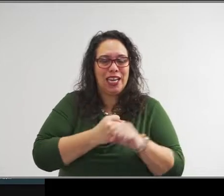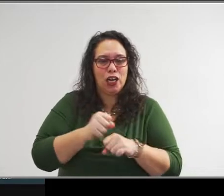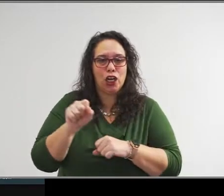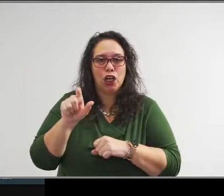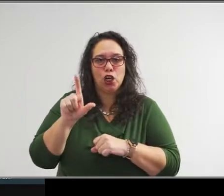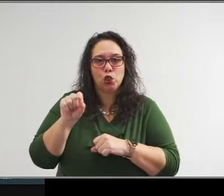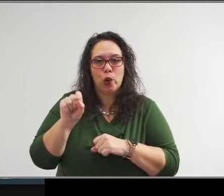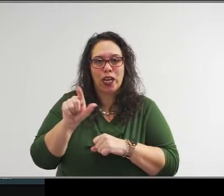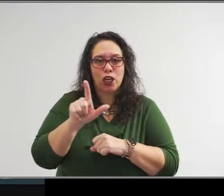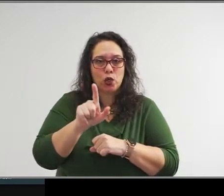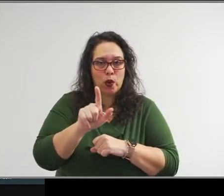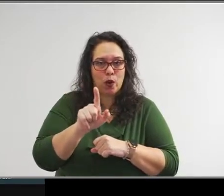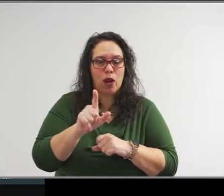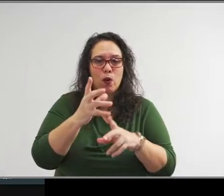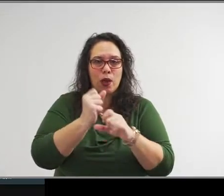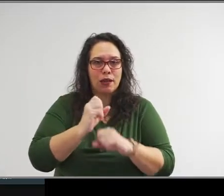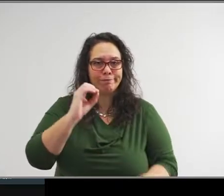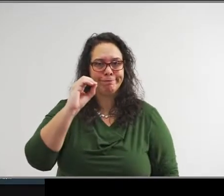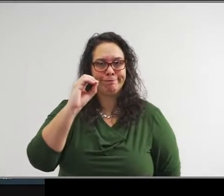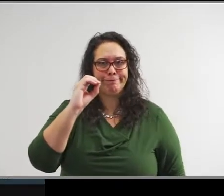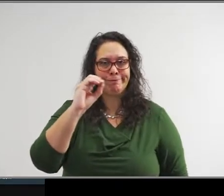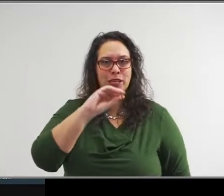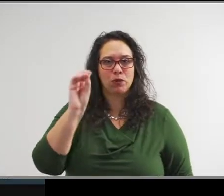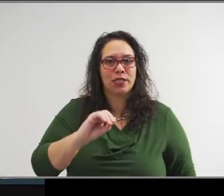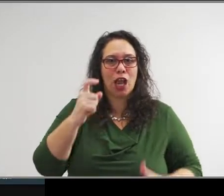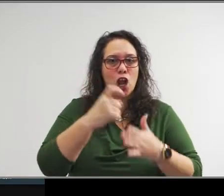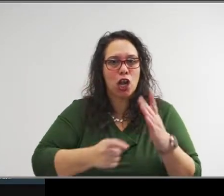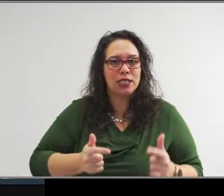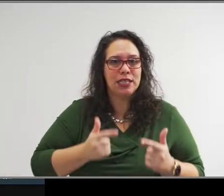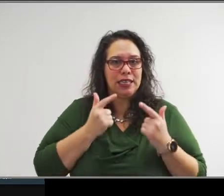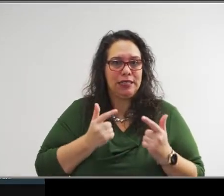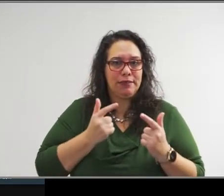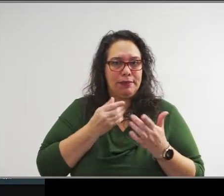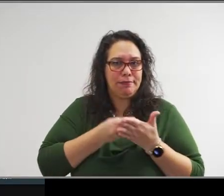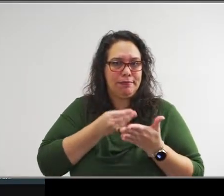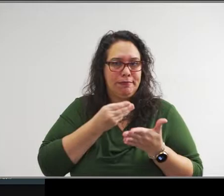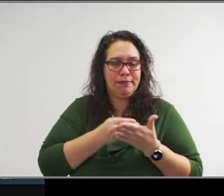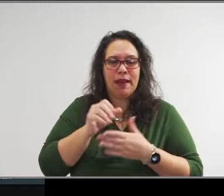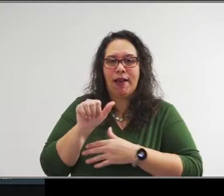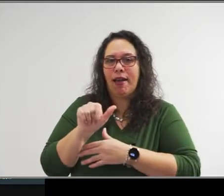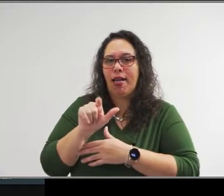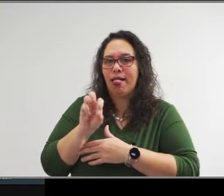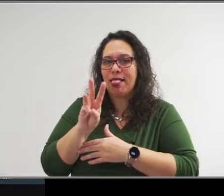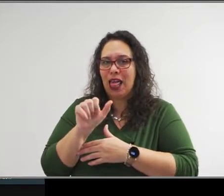we received a 0% cost of living allowance and we're even faced